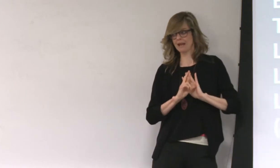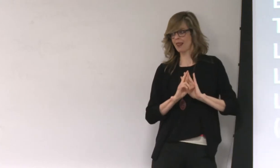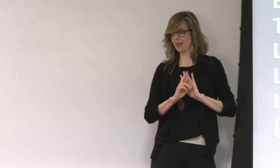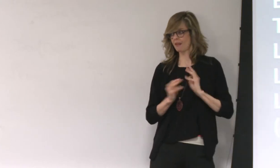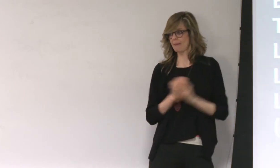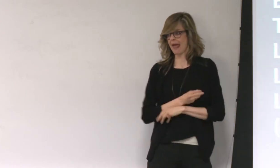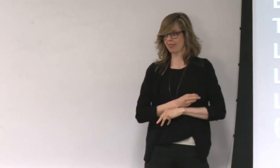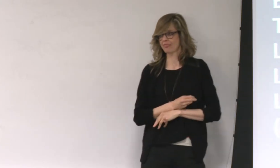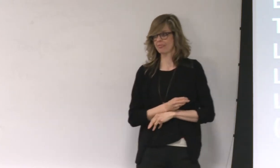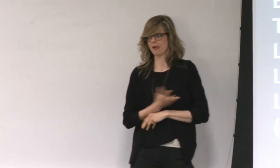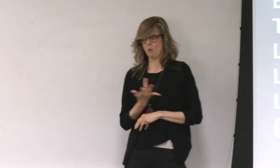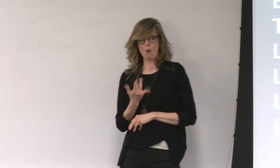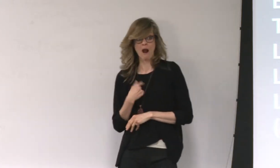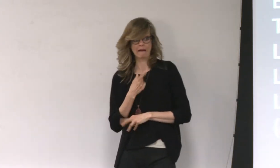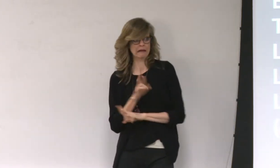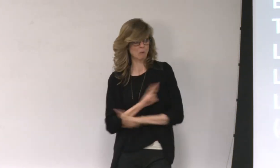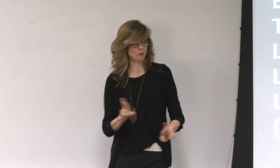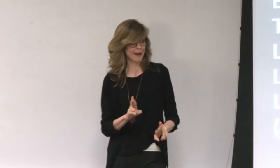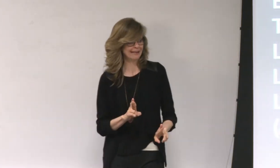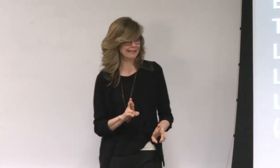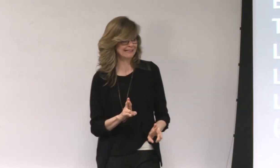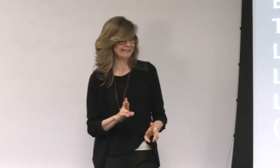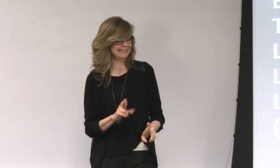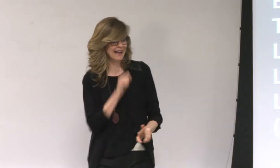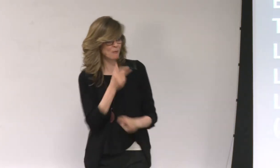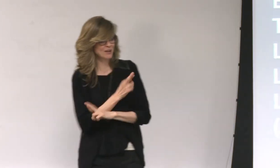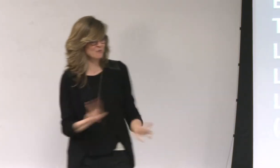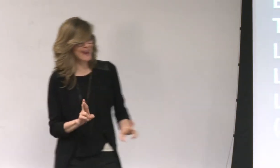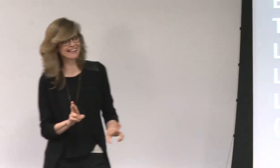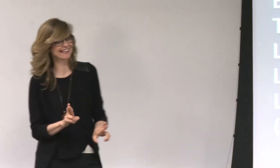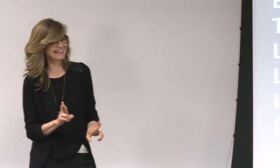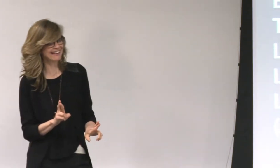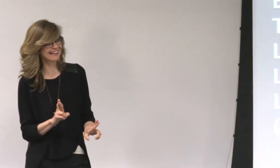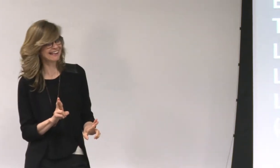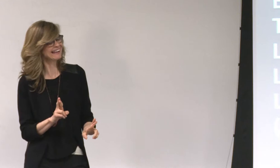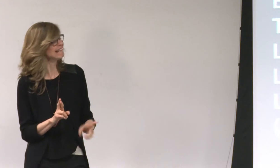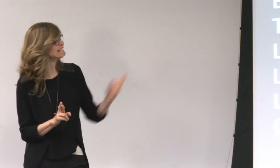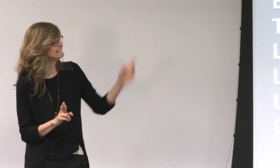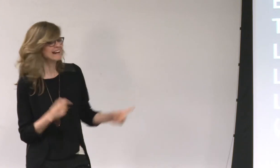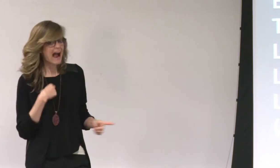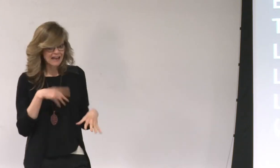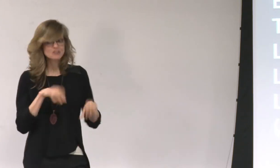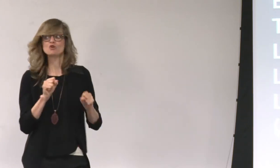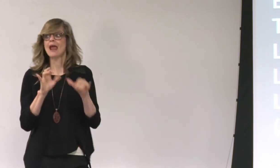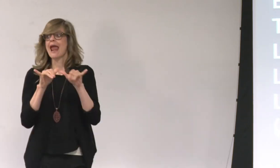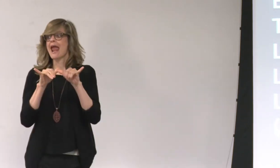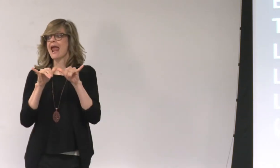AND REMEDIAL MATH, AGAIN, I FELT LIKE I WASN'T READY EVEN FOR REMEDIAL MATH.